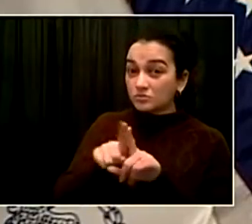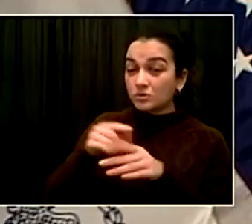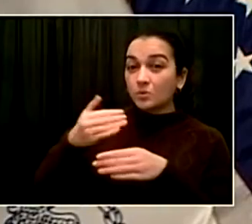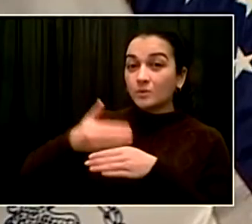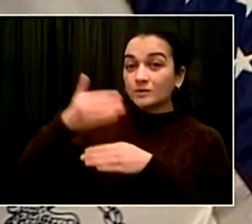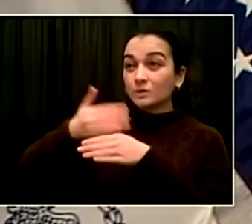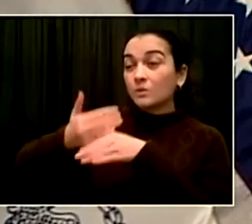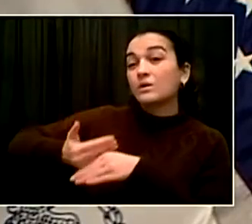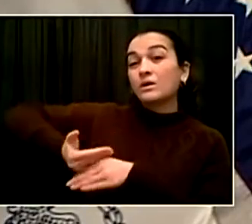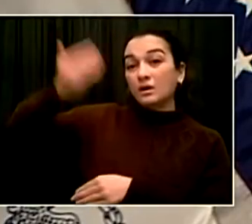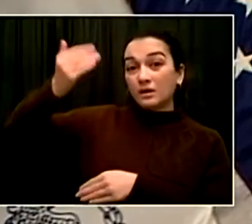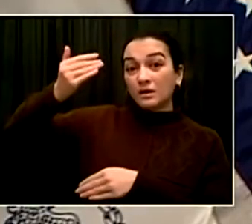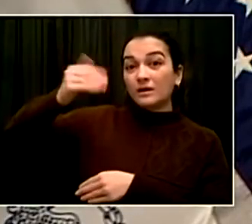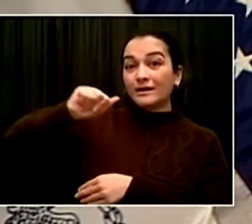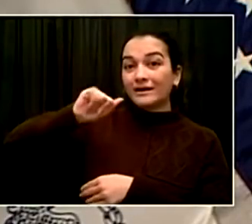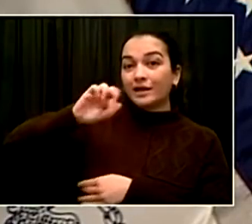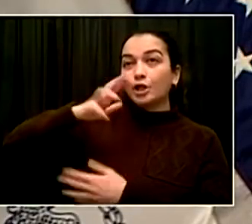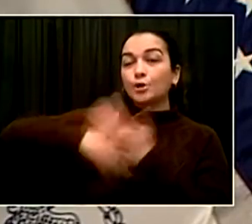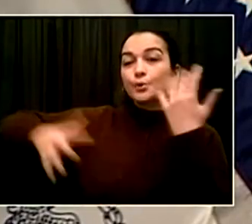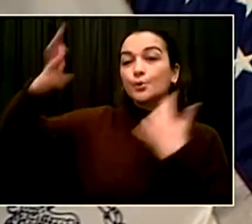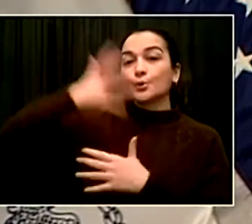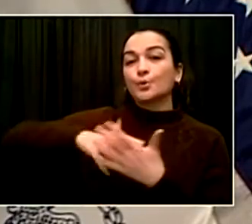LETTING AIR IN. IT'S SOMETHING THAT HELPS QUITE A BIT.